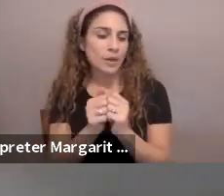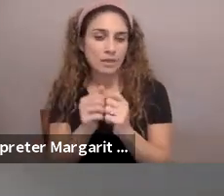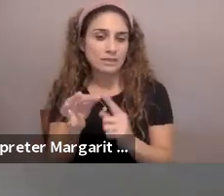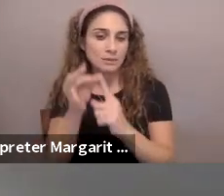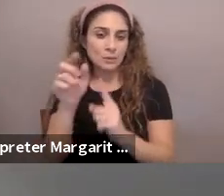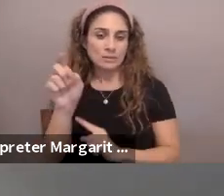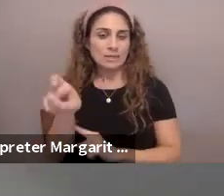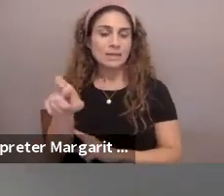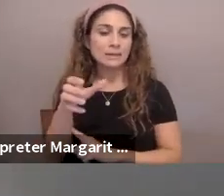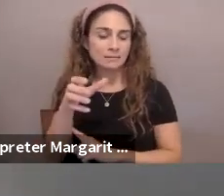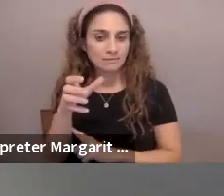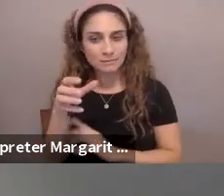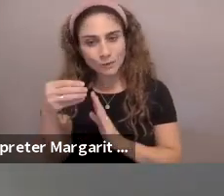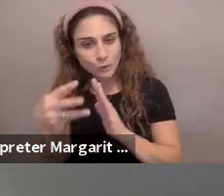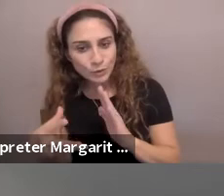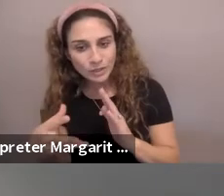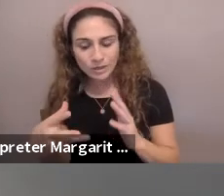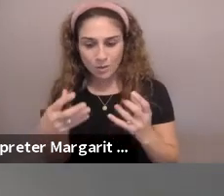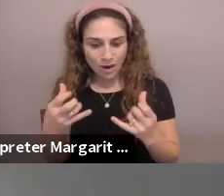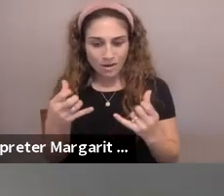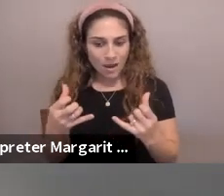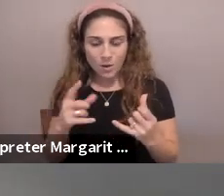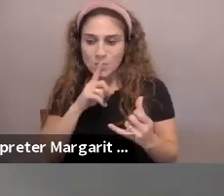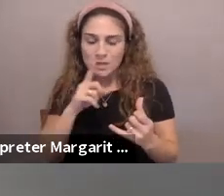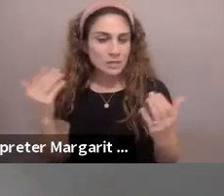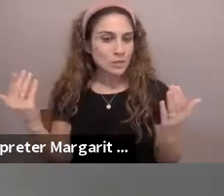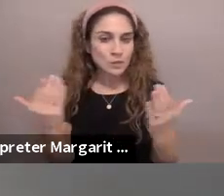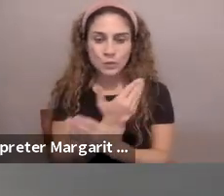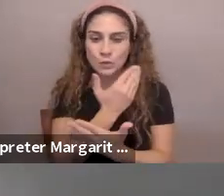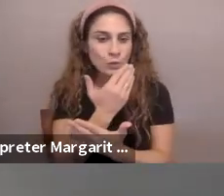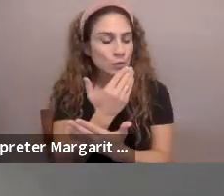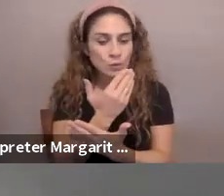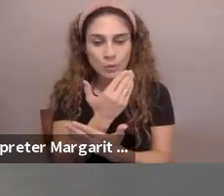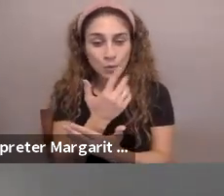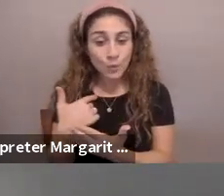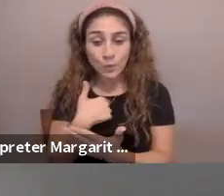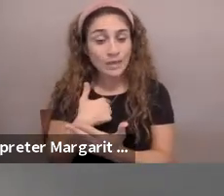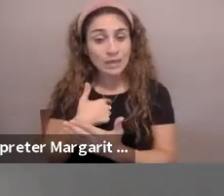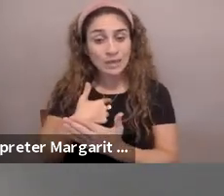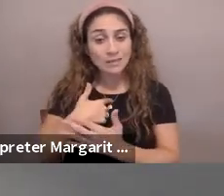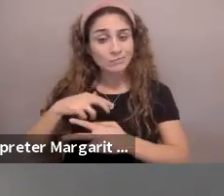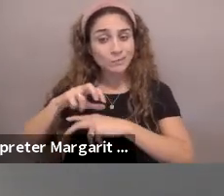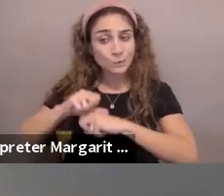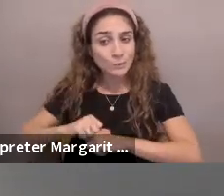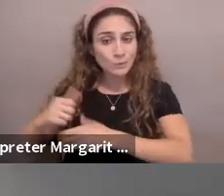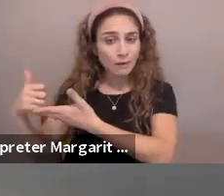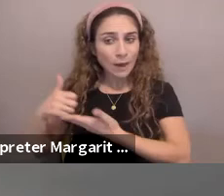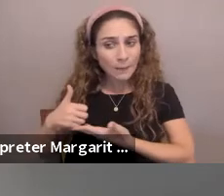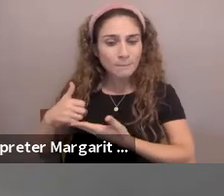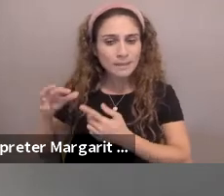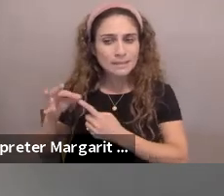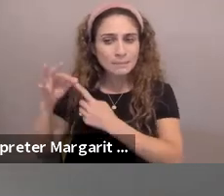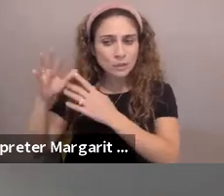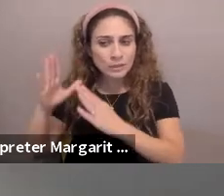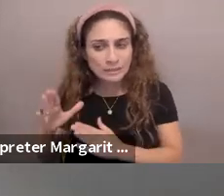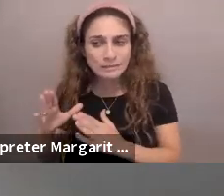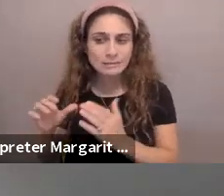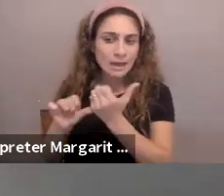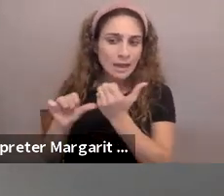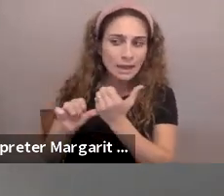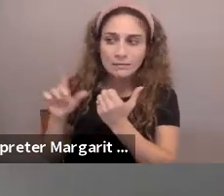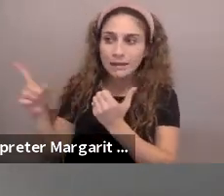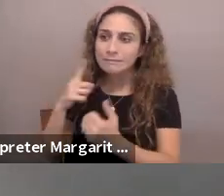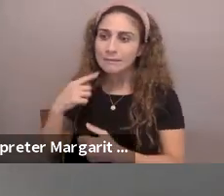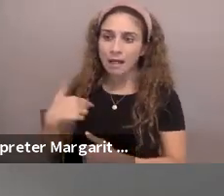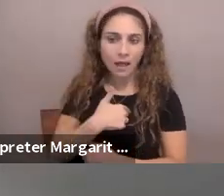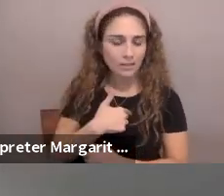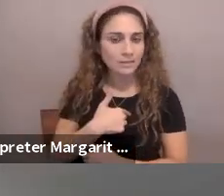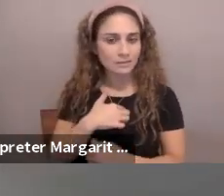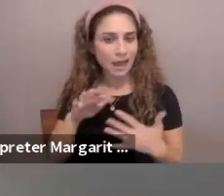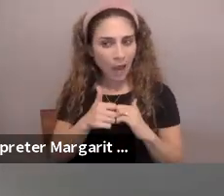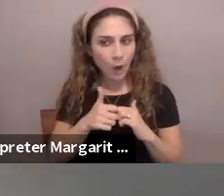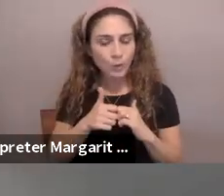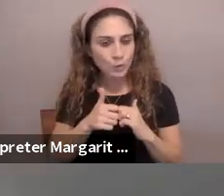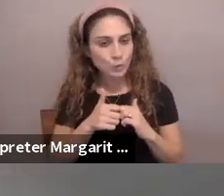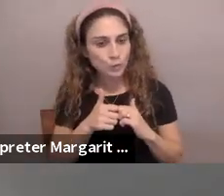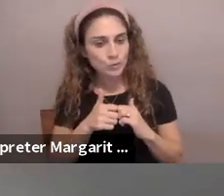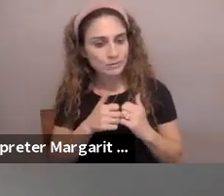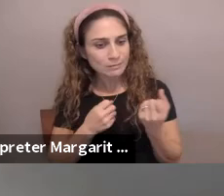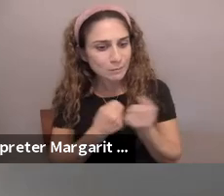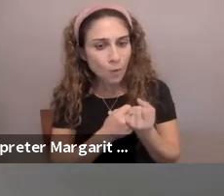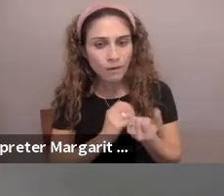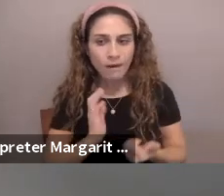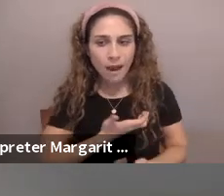Were in very uncharted territory. We're used to having specialist a people to tell us what to do and what's the best way to provide and provide assistance and a lot of us have had that